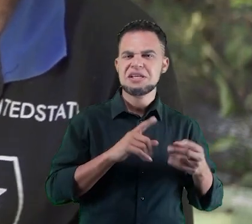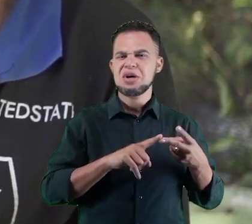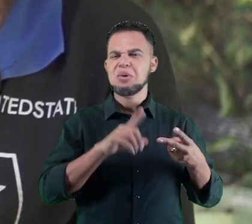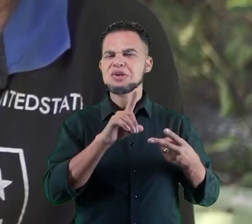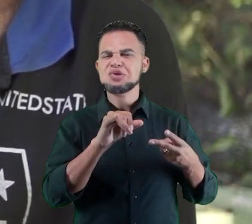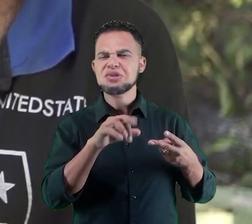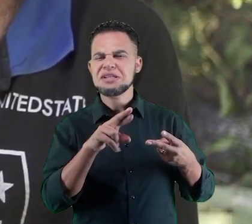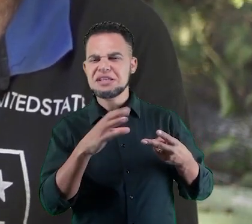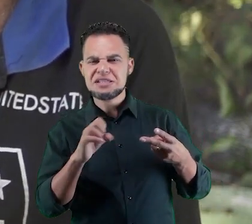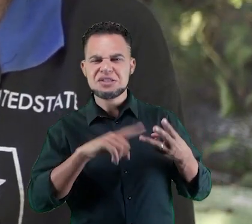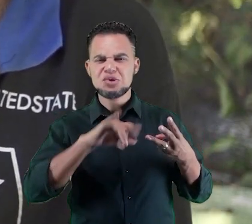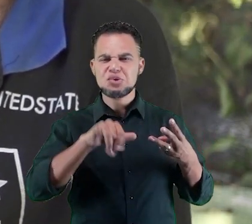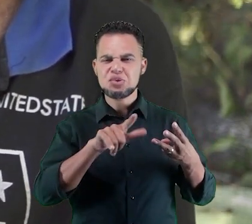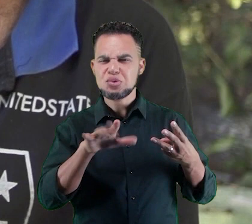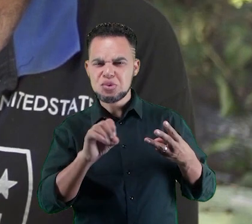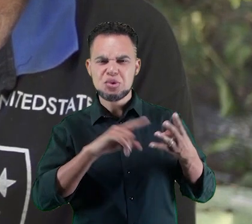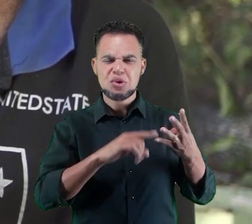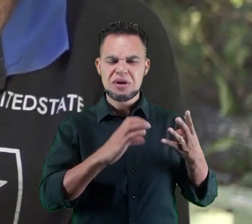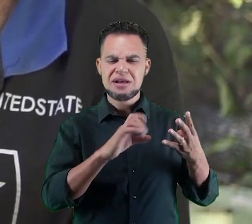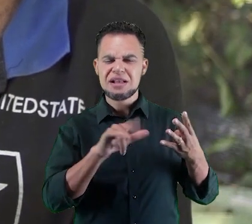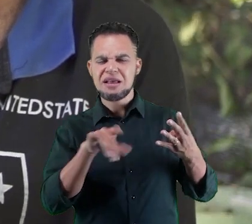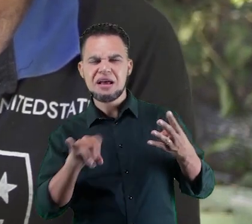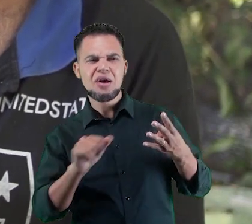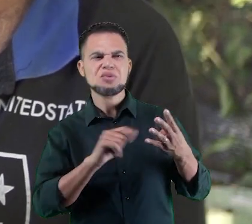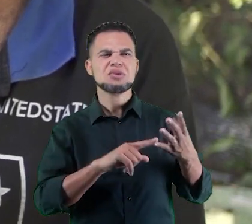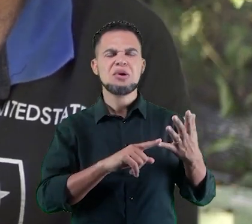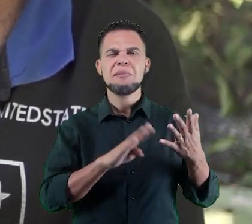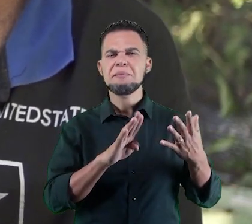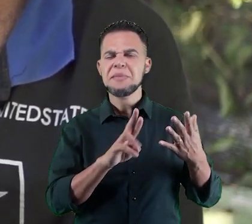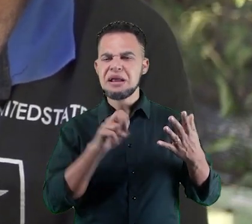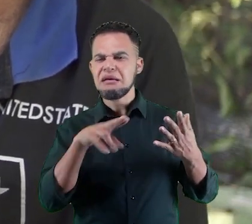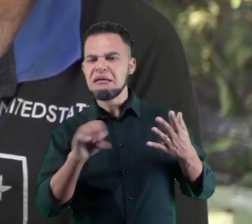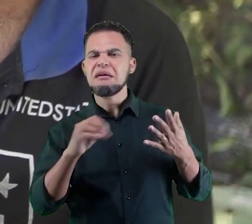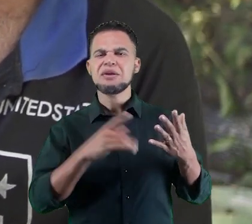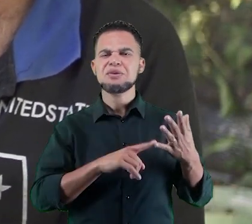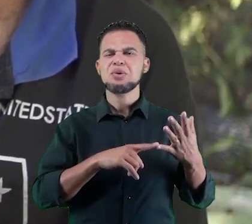me, Dirce, who had passed, Júlio, Cláudia, Ibrânio,